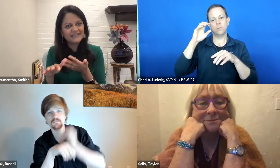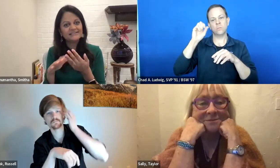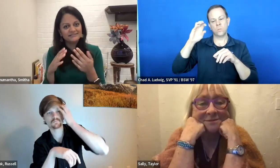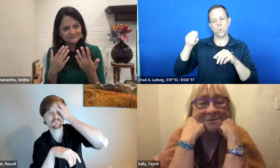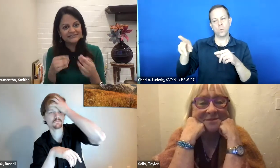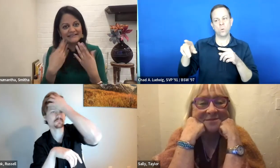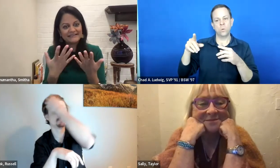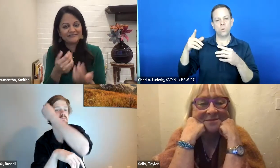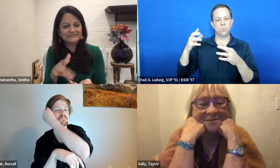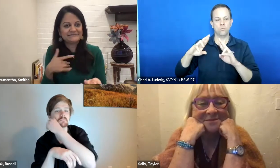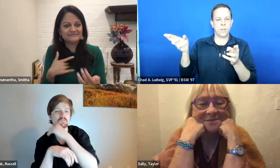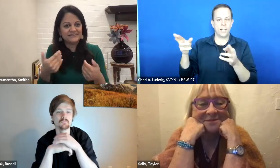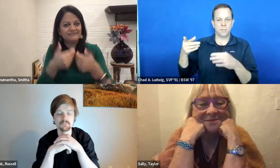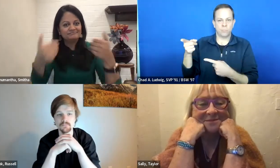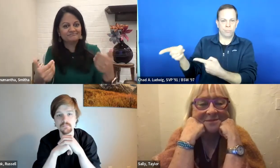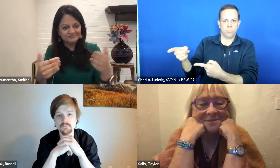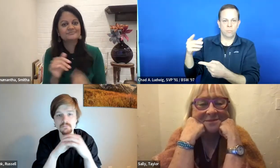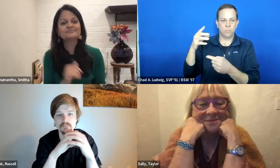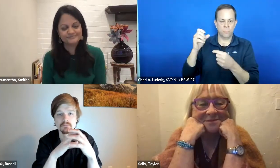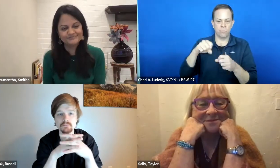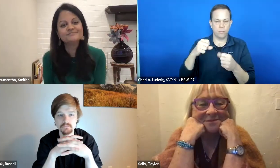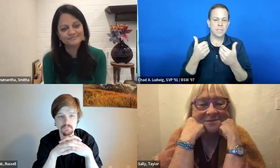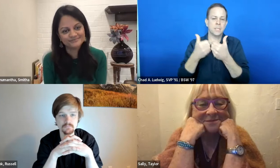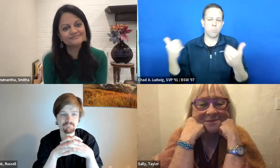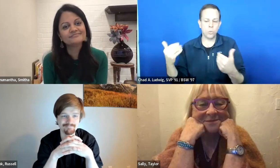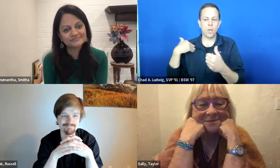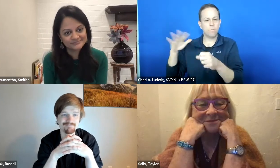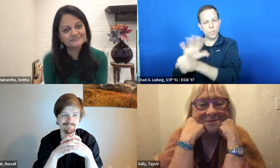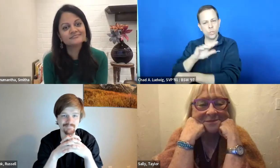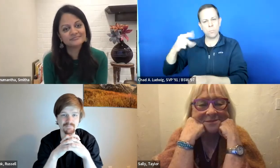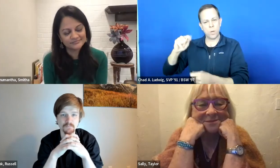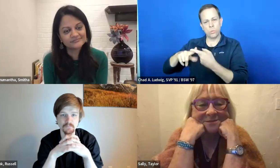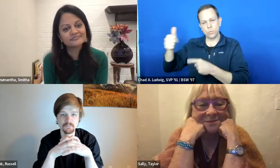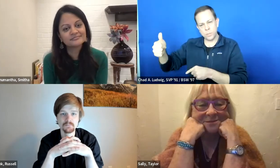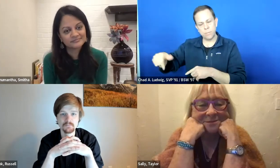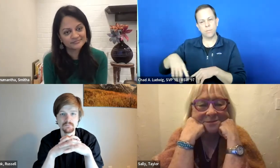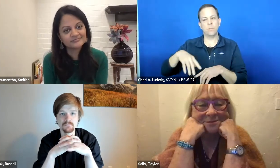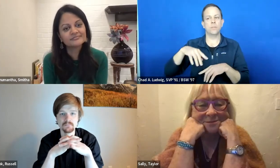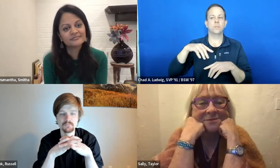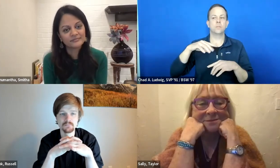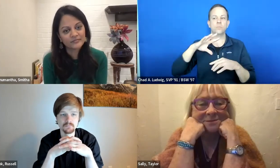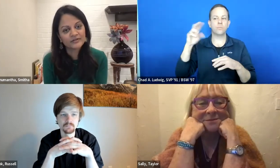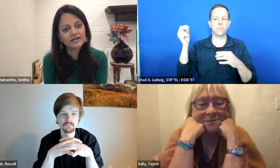connected to it, which has been very nice to have. she's right there next to me, so it's nice because it is separate from me,